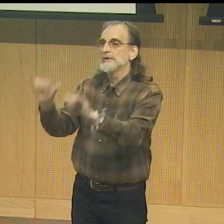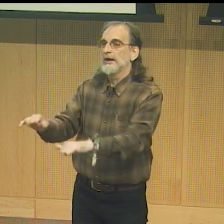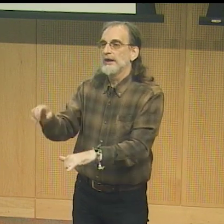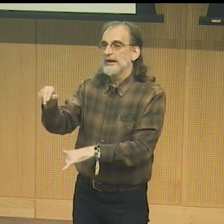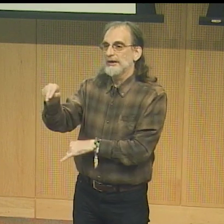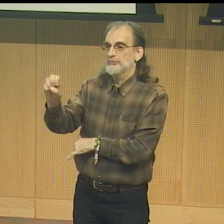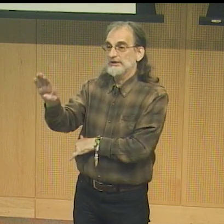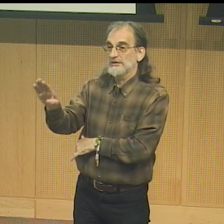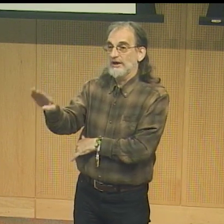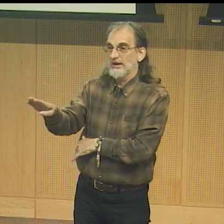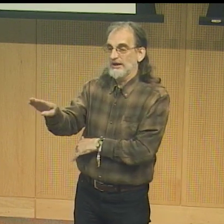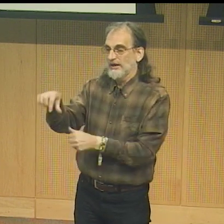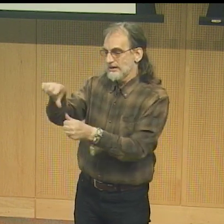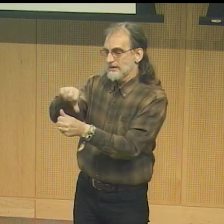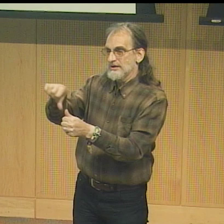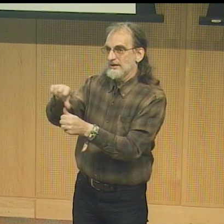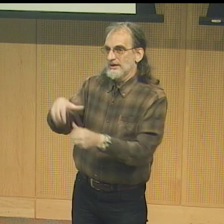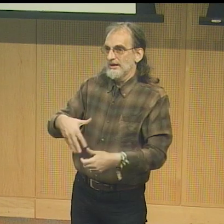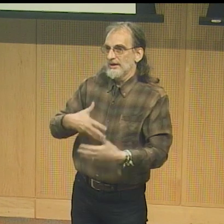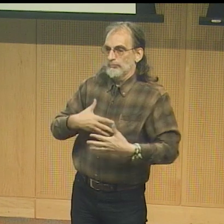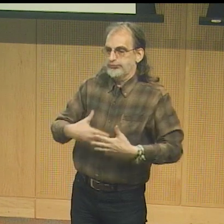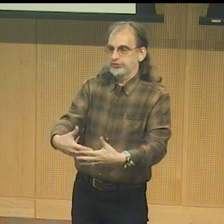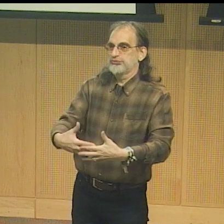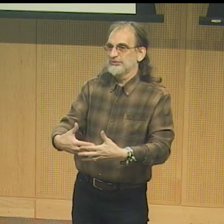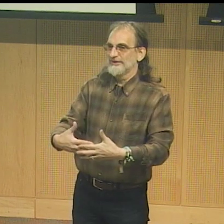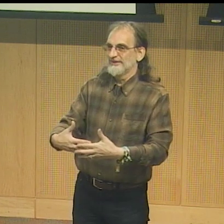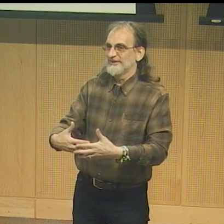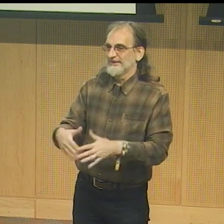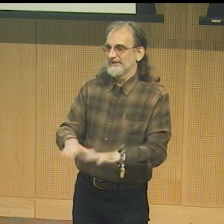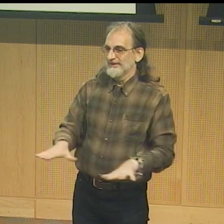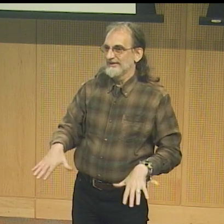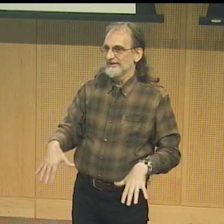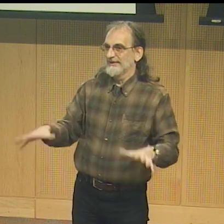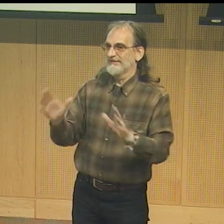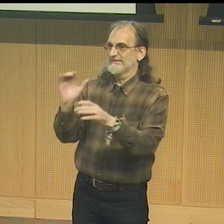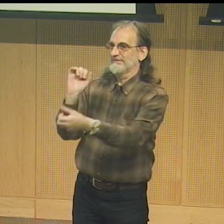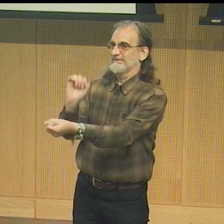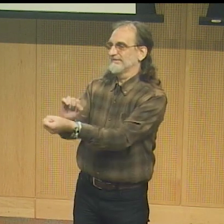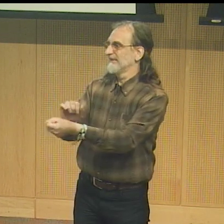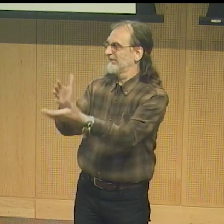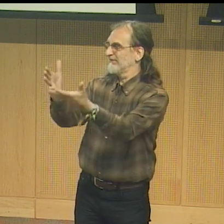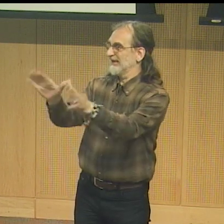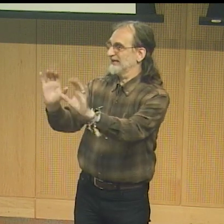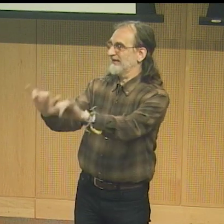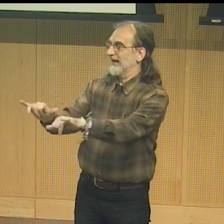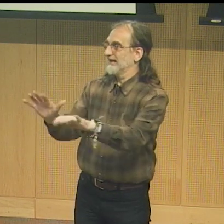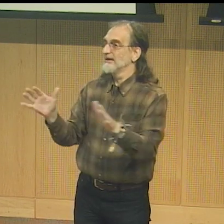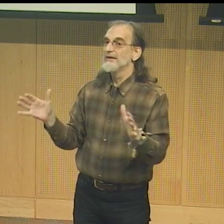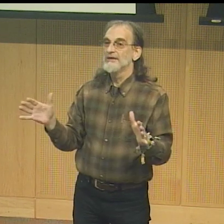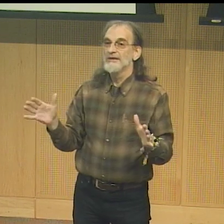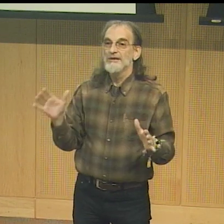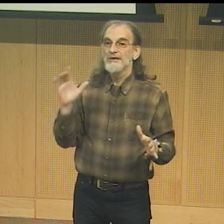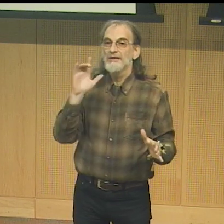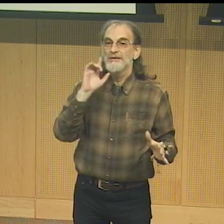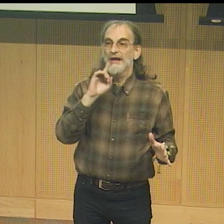And they have kids and they stay there throughout their lives, born and raised Nebraska, never leave.